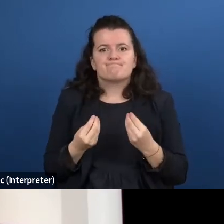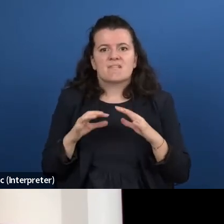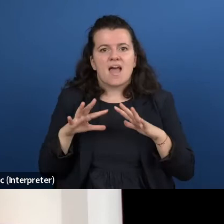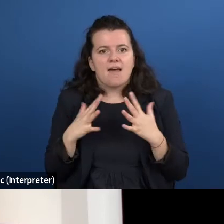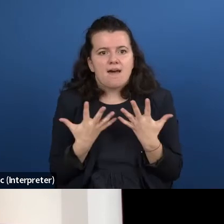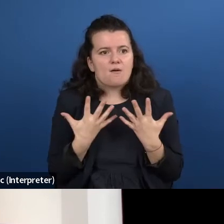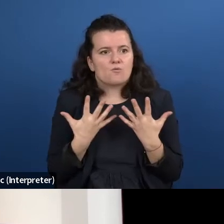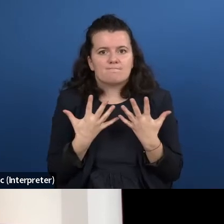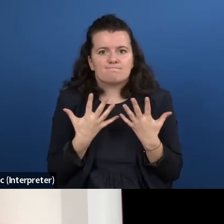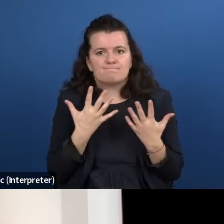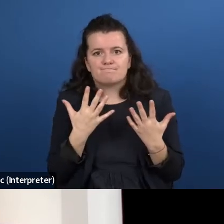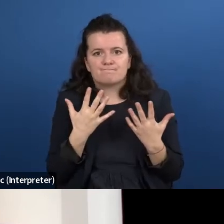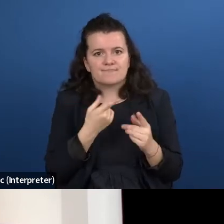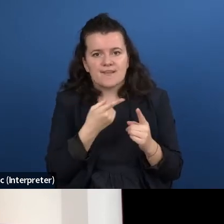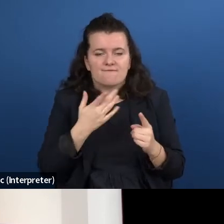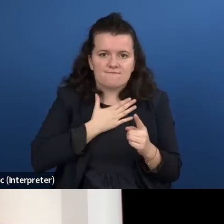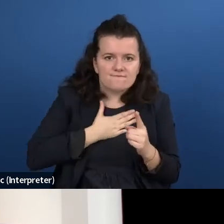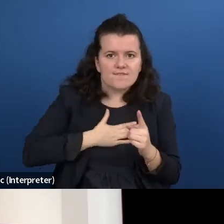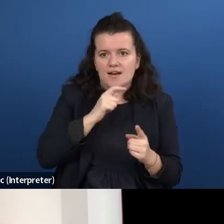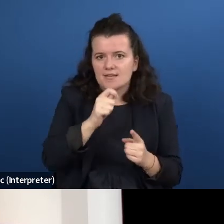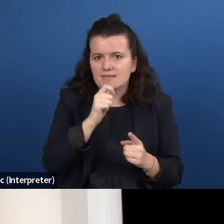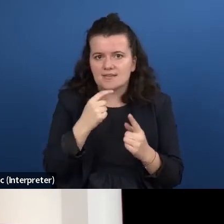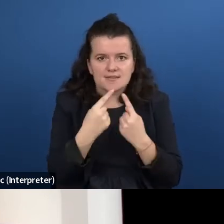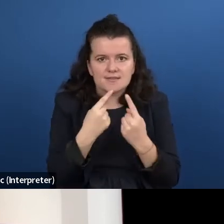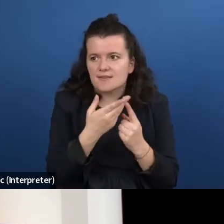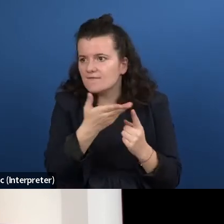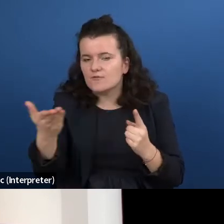because of the traumatic nature of sexual exploitation,